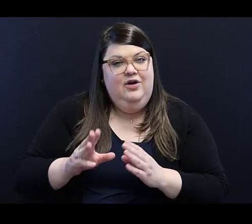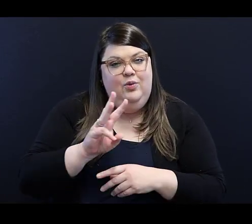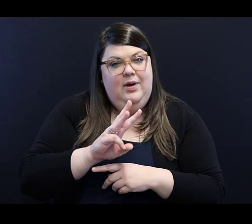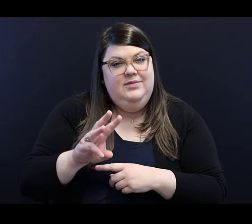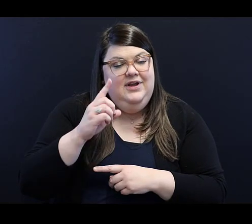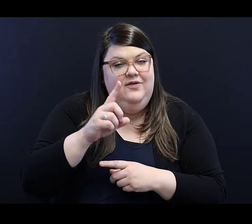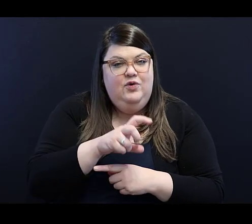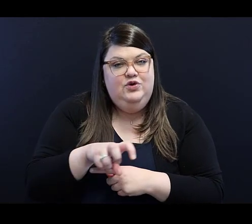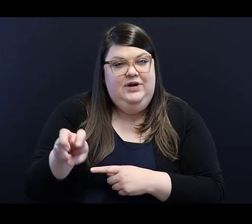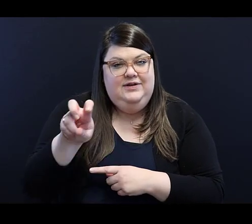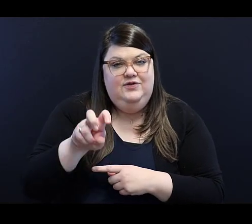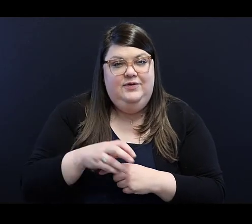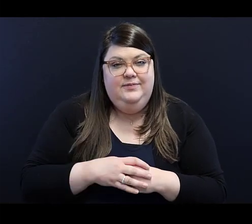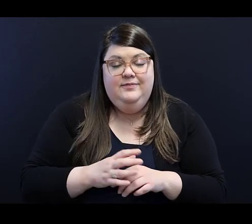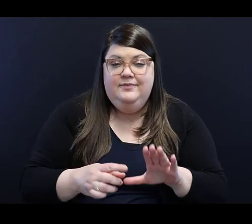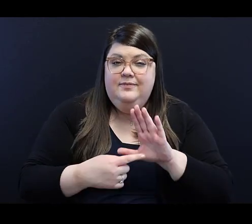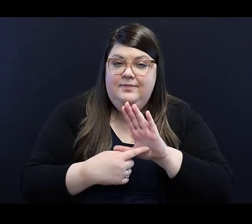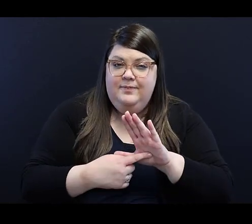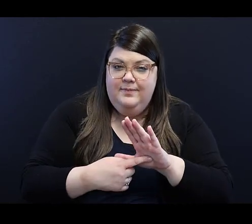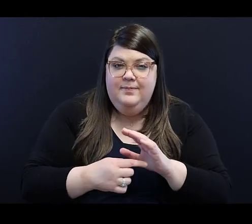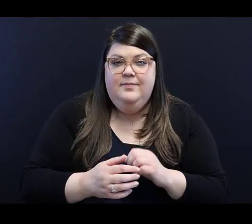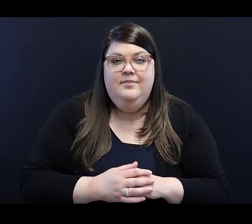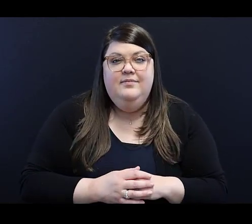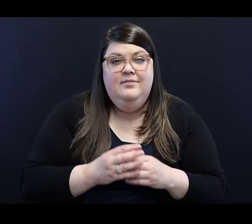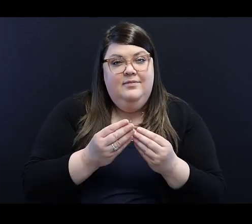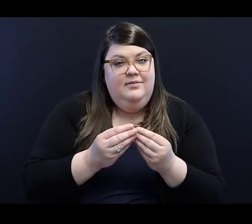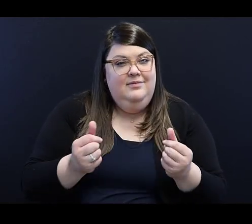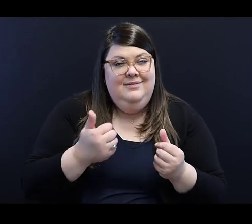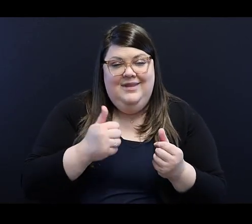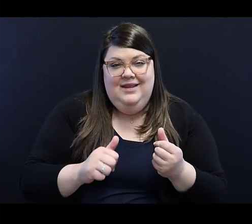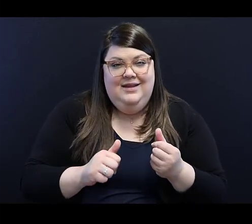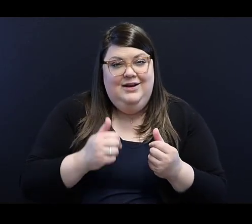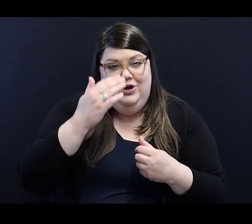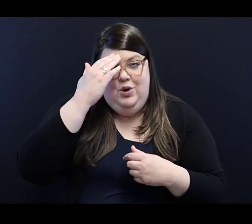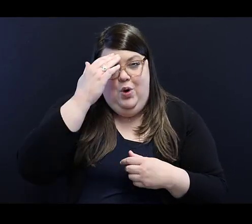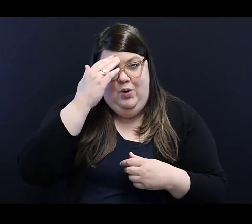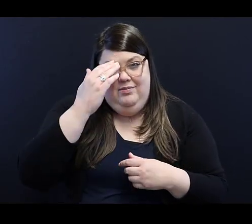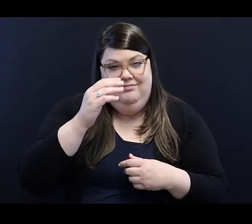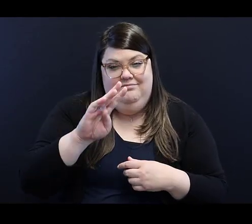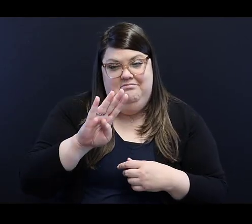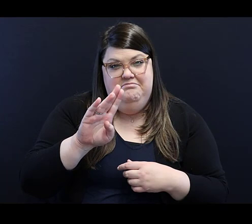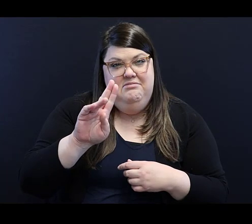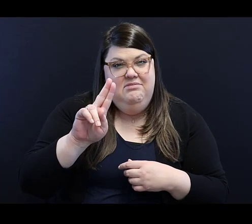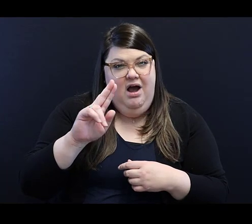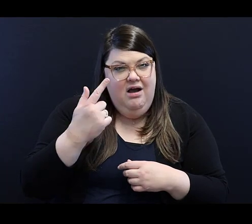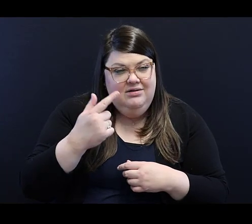for transfer. For example, resolve any known bugs, remove redundant files,